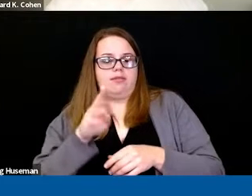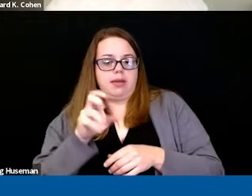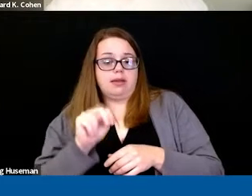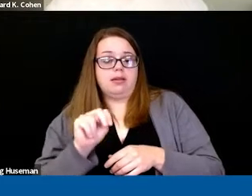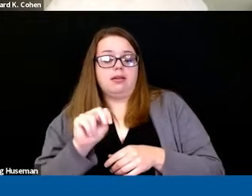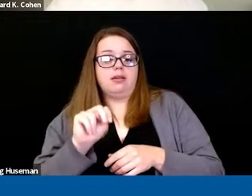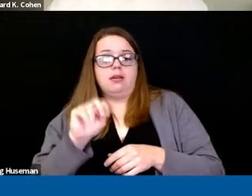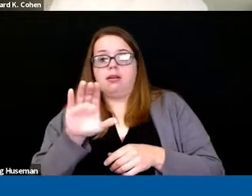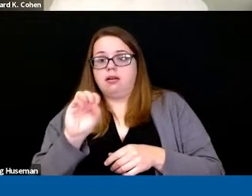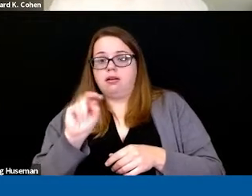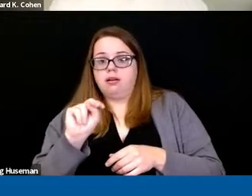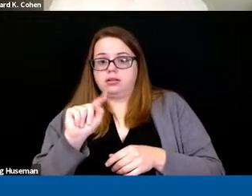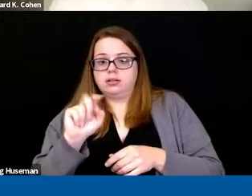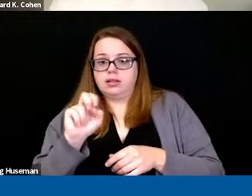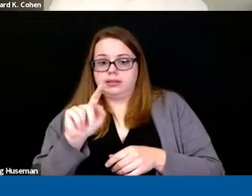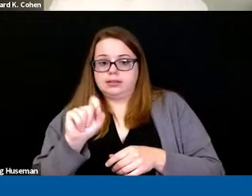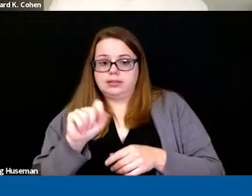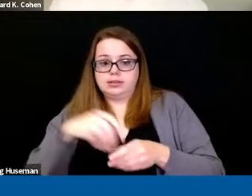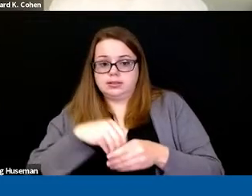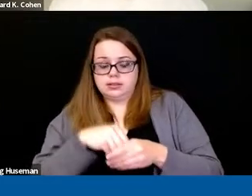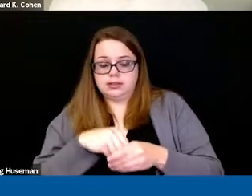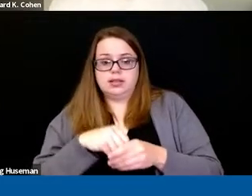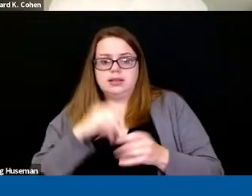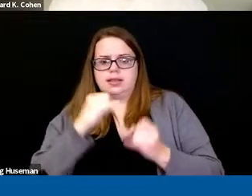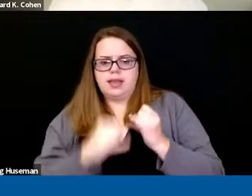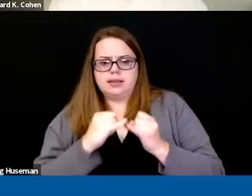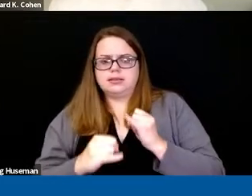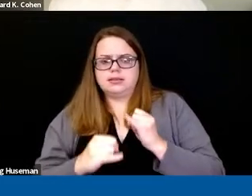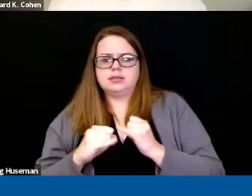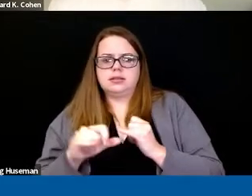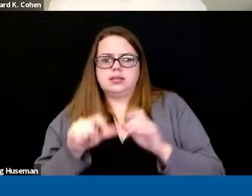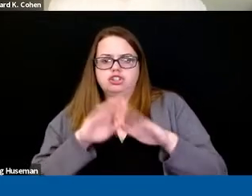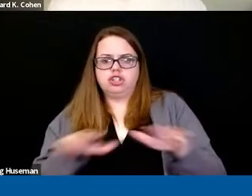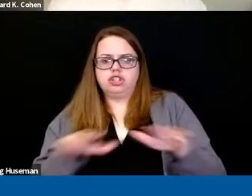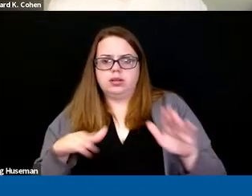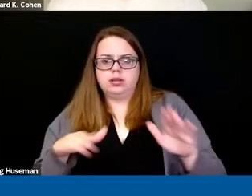pay attention to this last item here, which is the Children Presentational section.